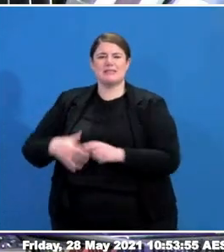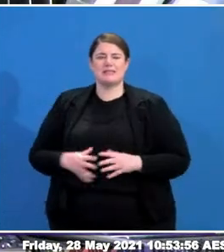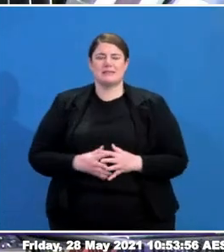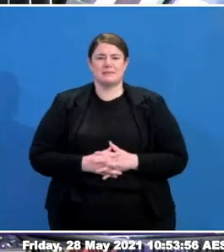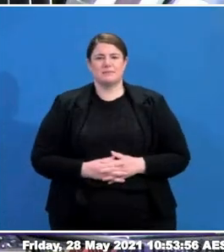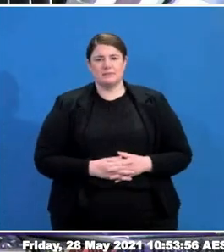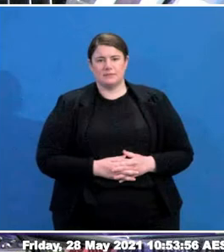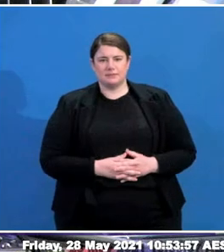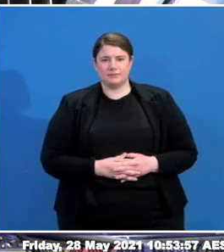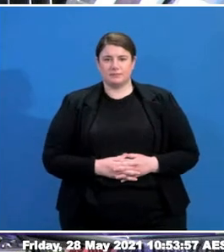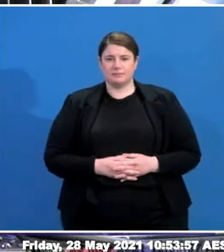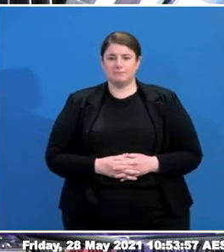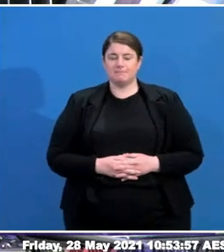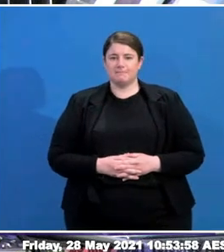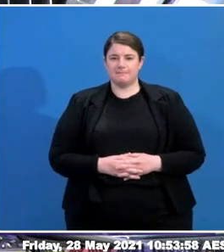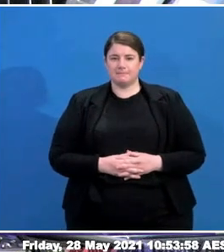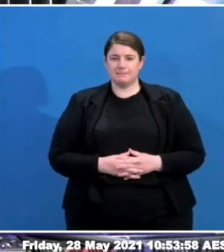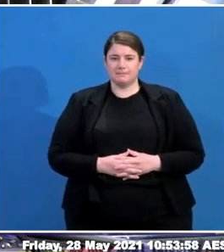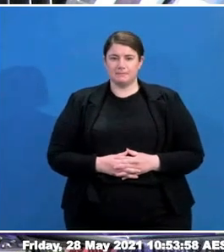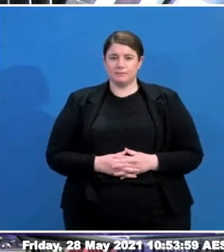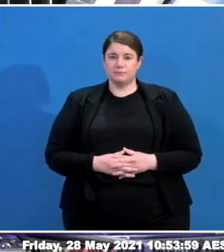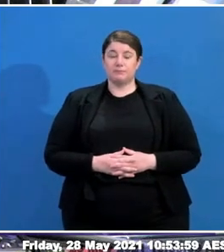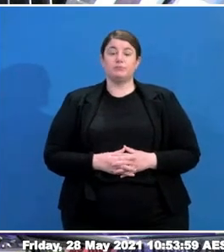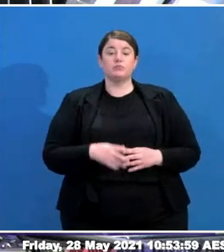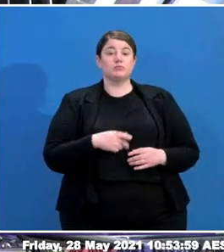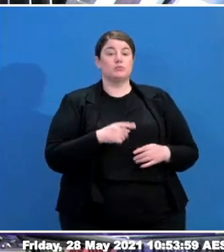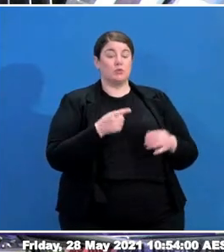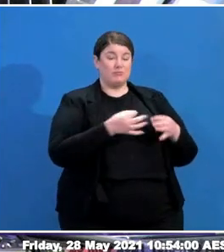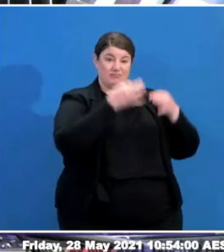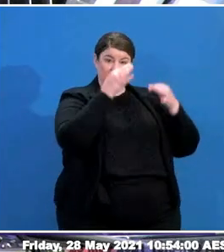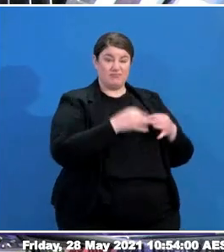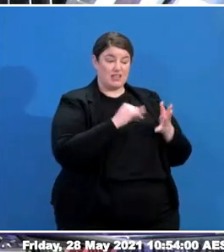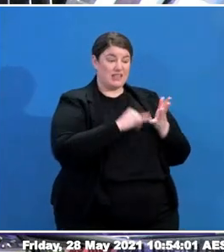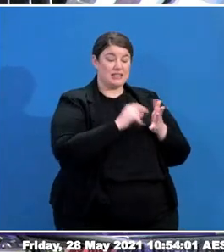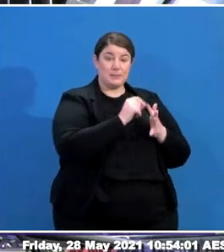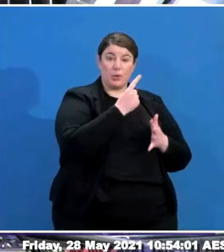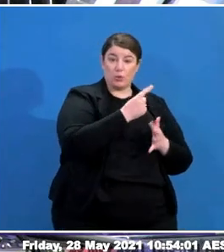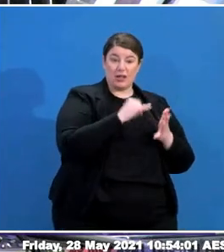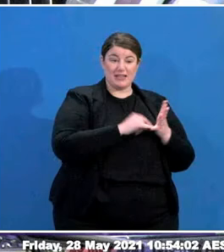Right. A decision was made to terminate the employment of SP1 and SP2.